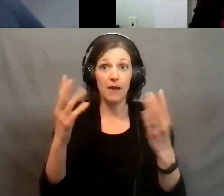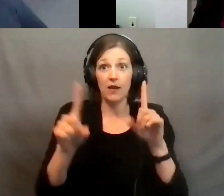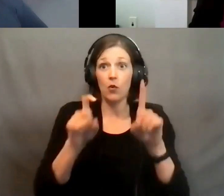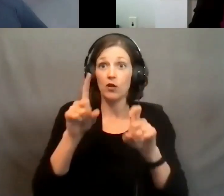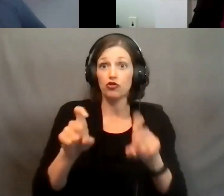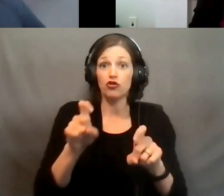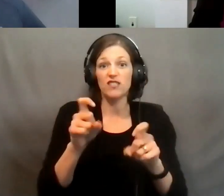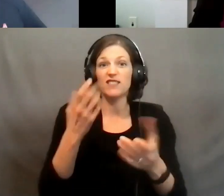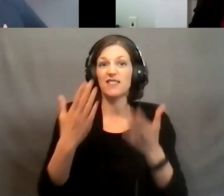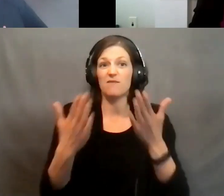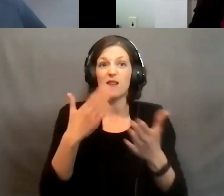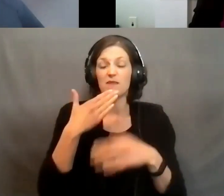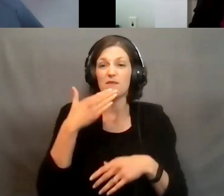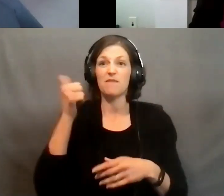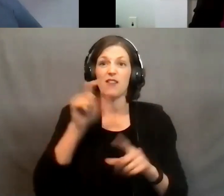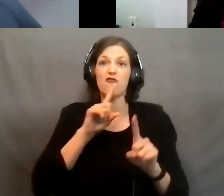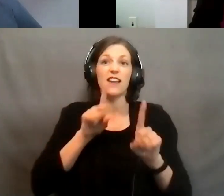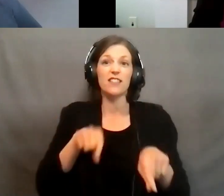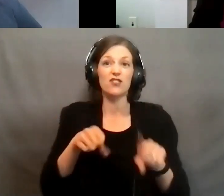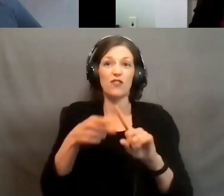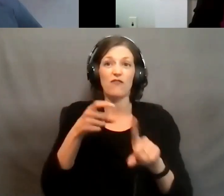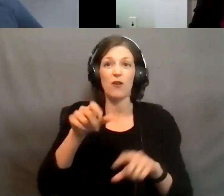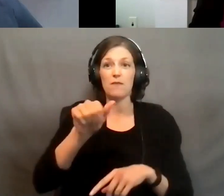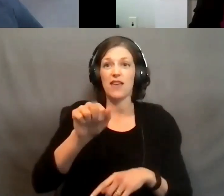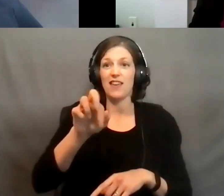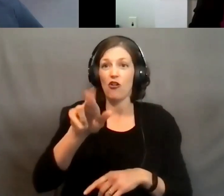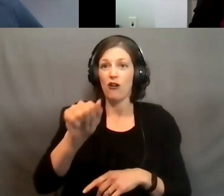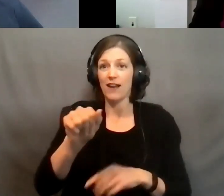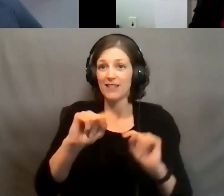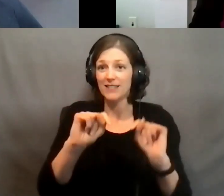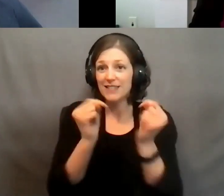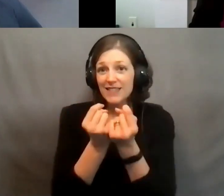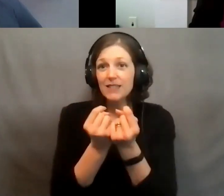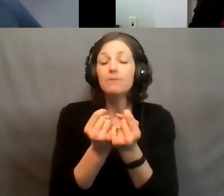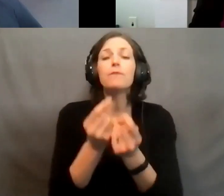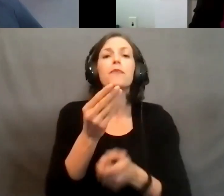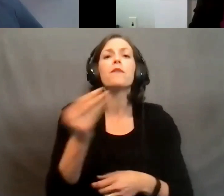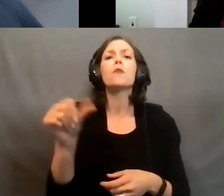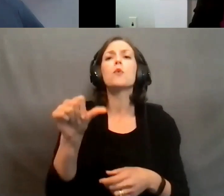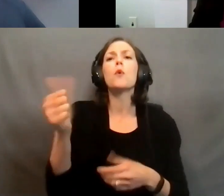be better answered by the AERA team. A few 13:13:07 other things that I have seen coming